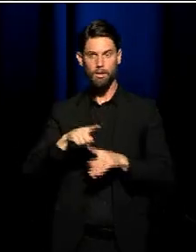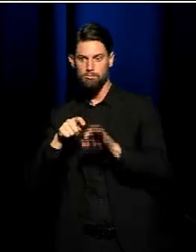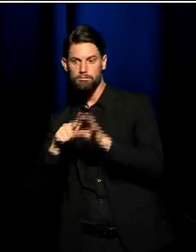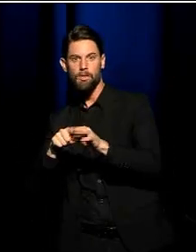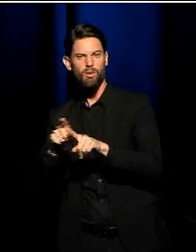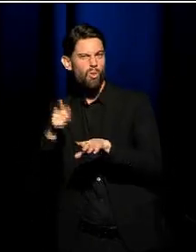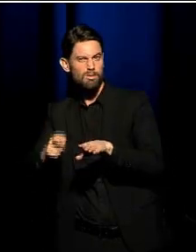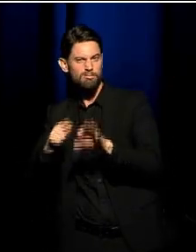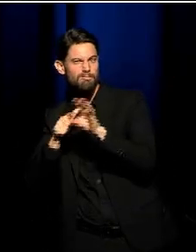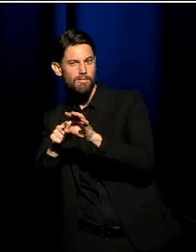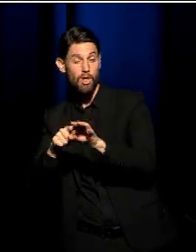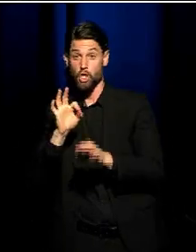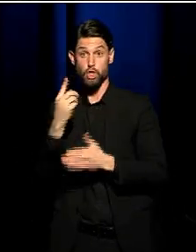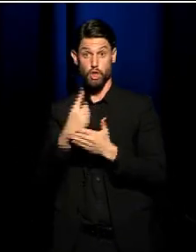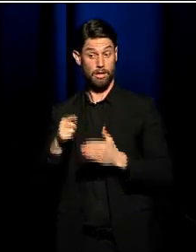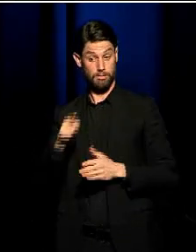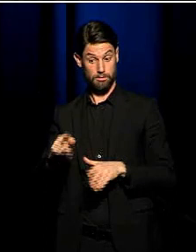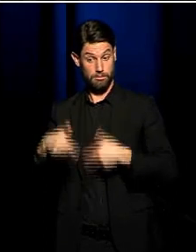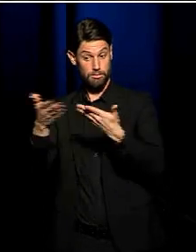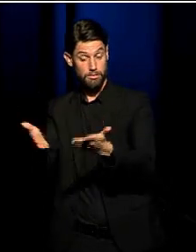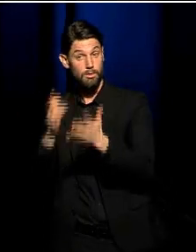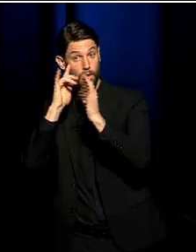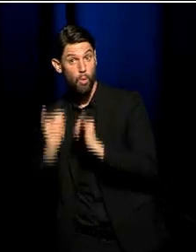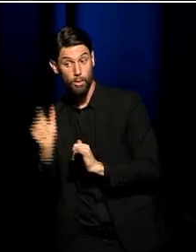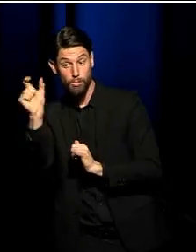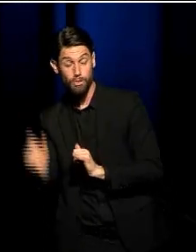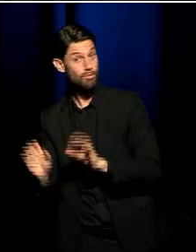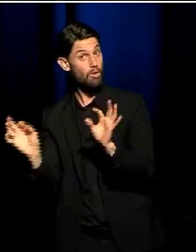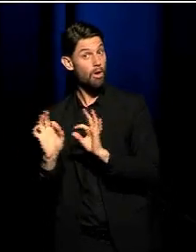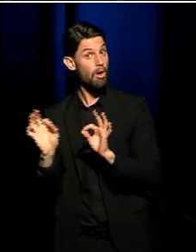assistance to the legal advisory support. The support will be independent,